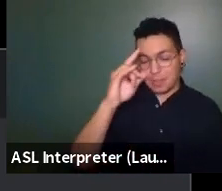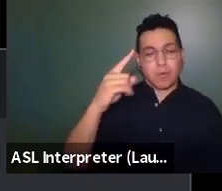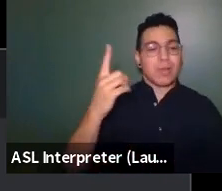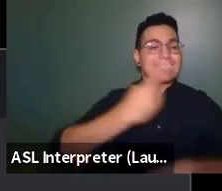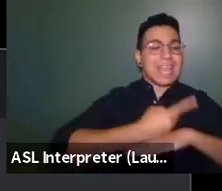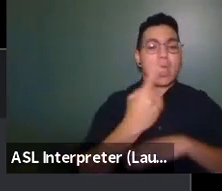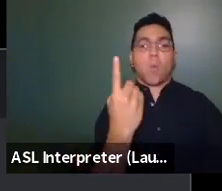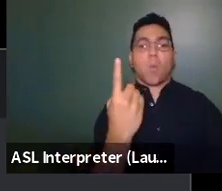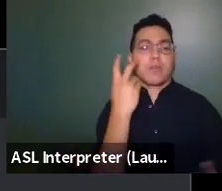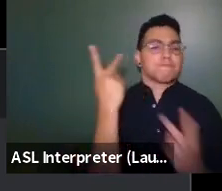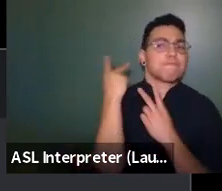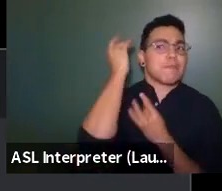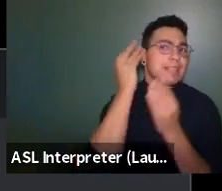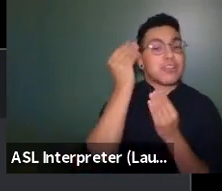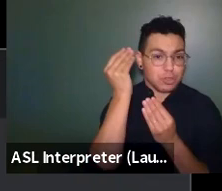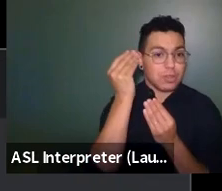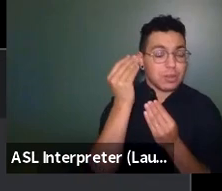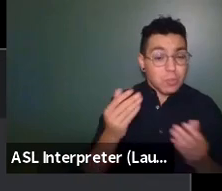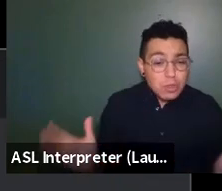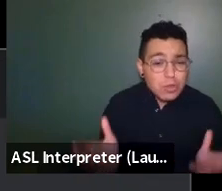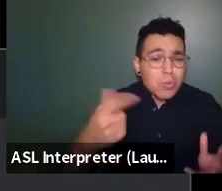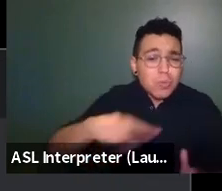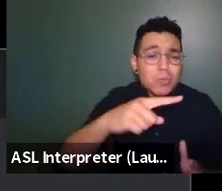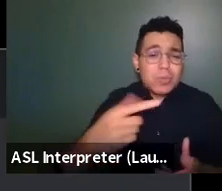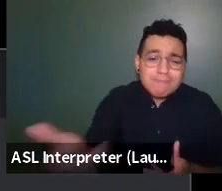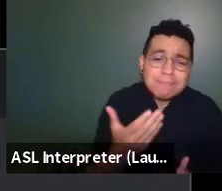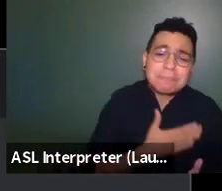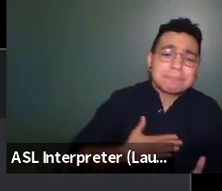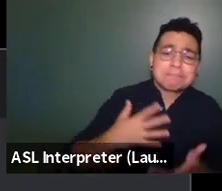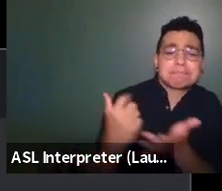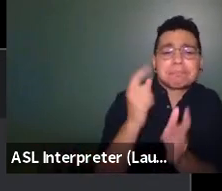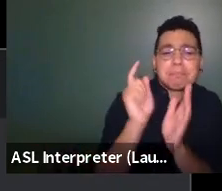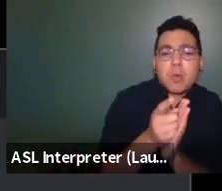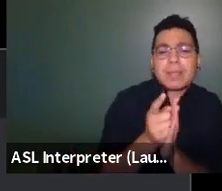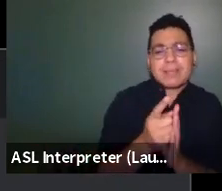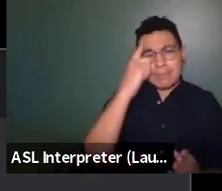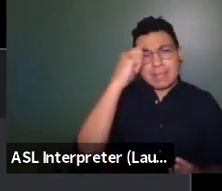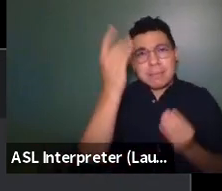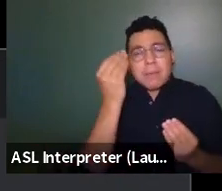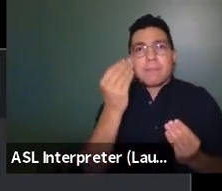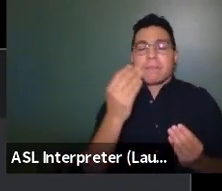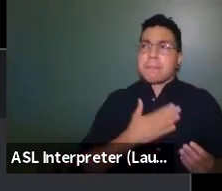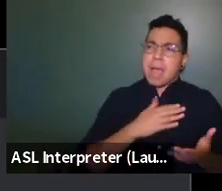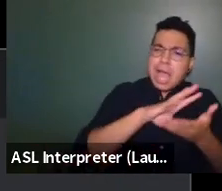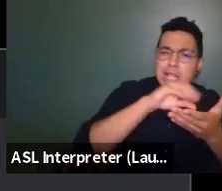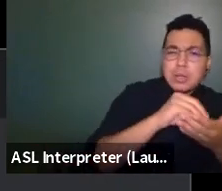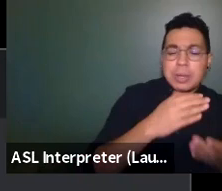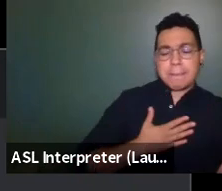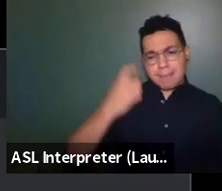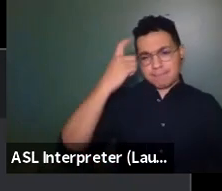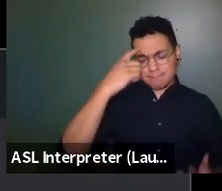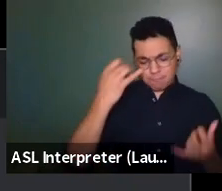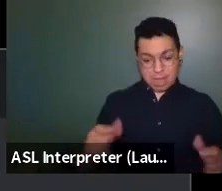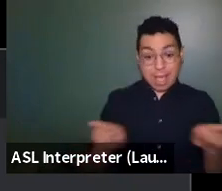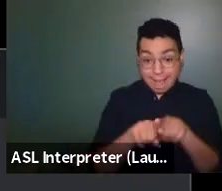ESD 101 - Jeff Crawford: We would encourage you and invite you to take a moment right now and think about where is my learning? Where's my headspace as a human being right now as I'm thinking about Google?